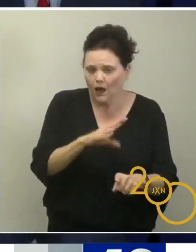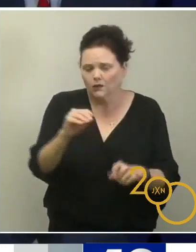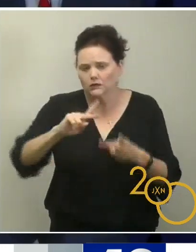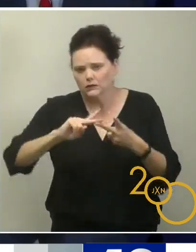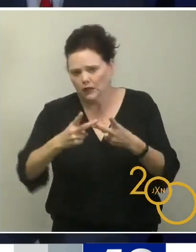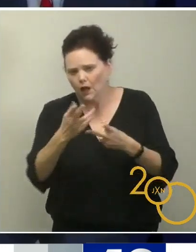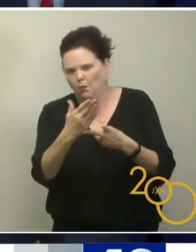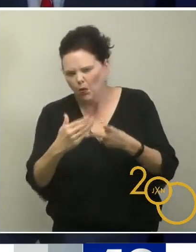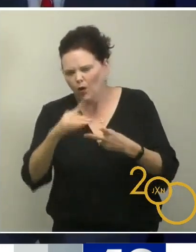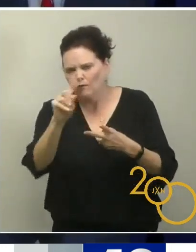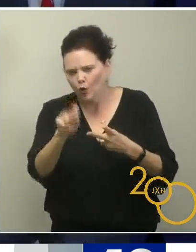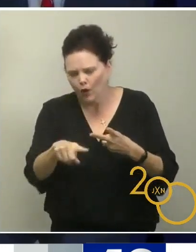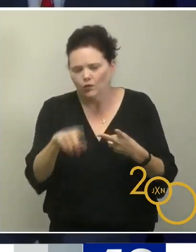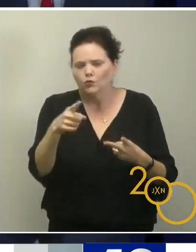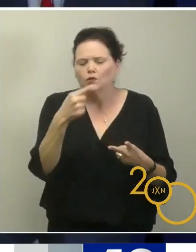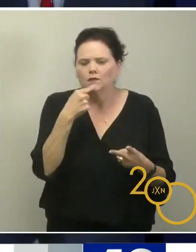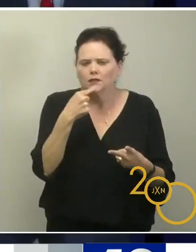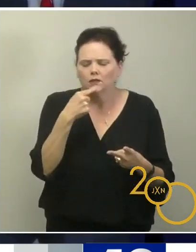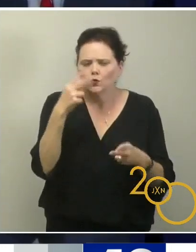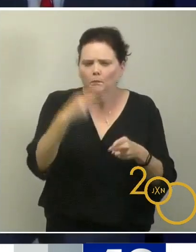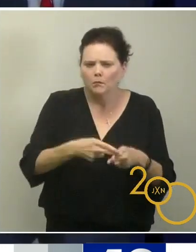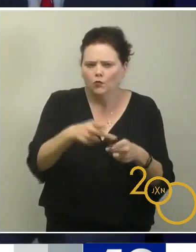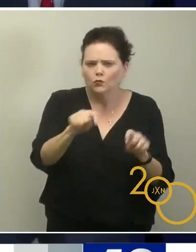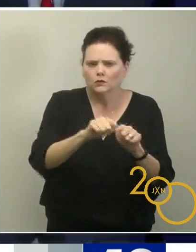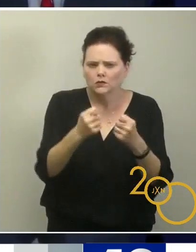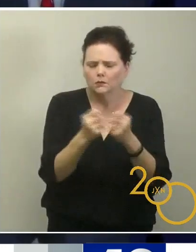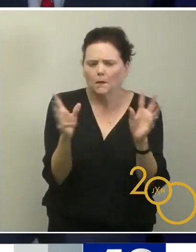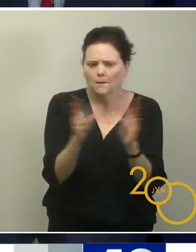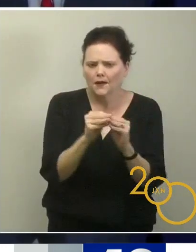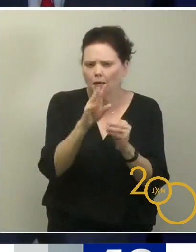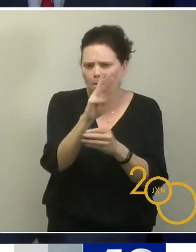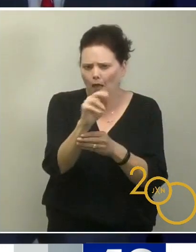AN EMERGENCY DECLARATION. WITH THAT UNTIL FUNDS FROM THE FEDERAL GOVERNMENT TO HELP WITH